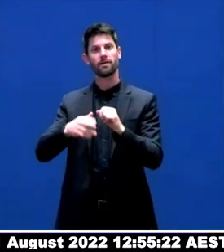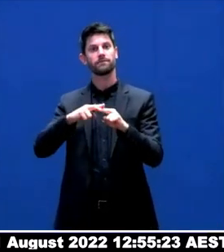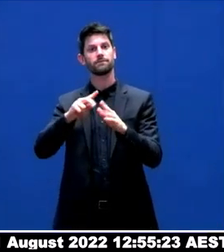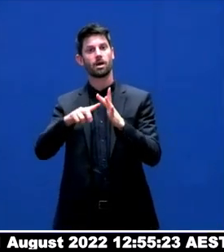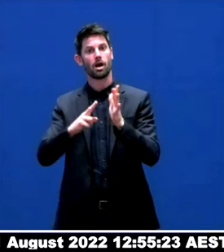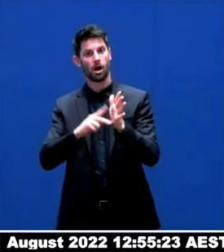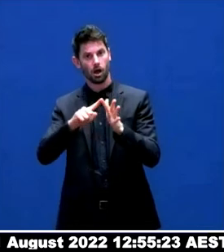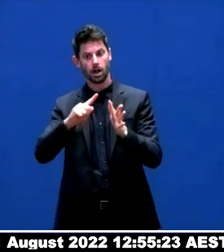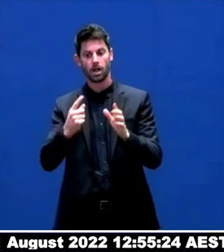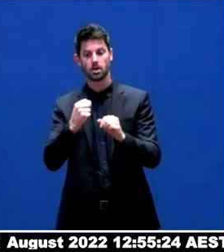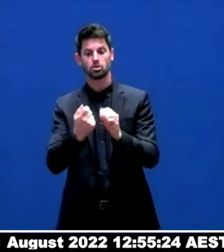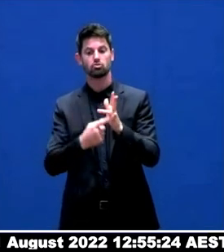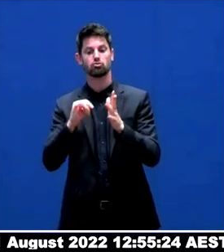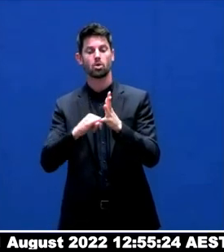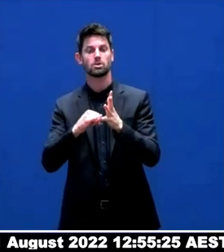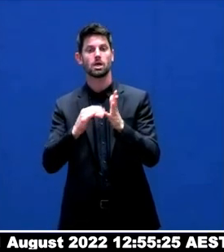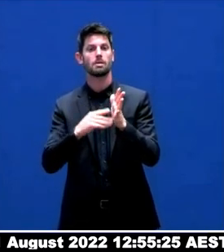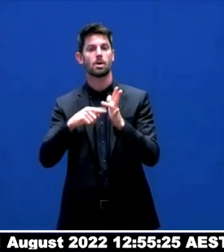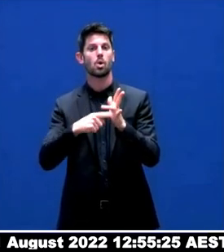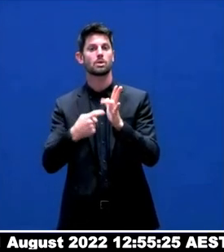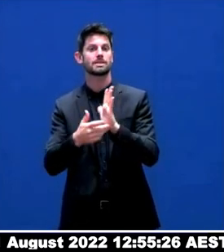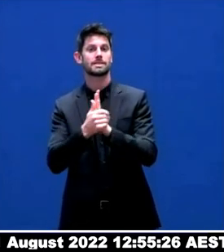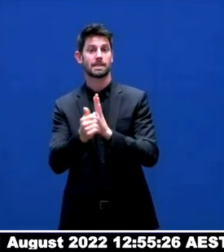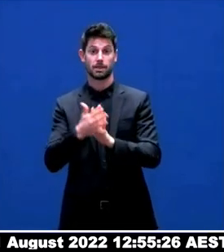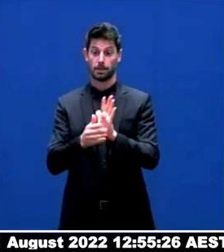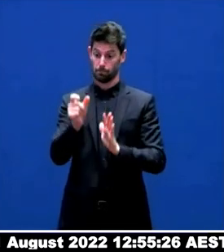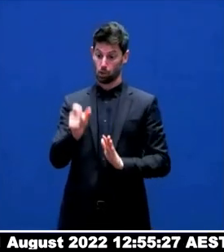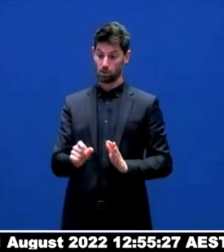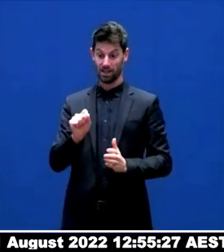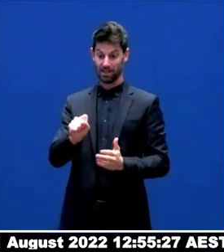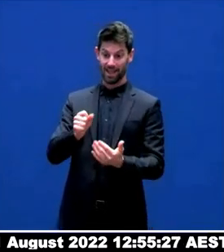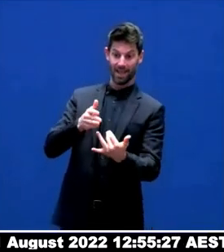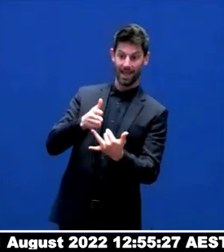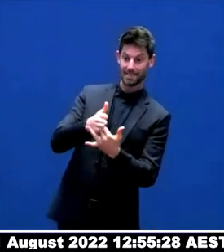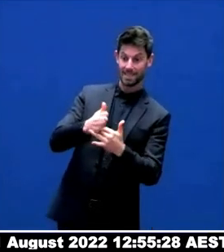So, accessibility for somebody within a house, which is why it falls within the remit of an occupational therapist.